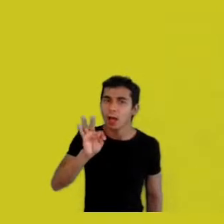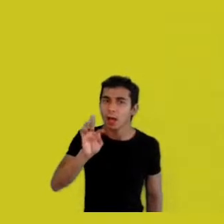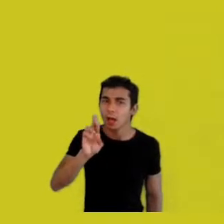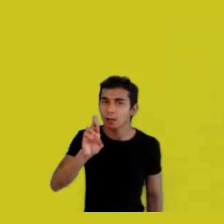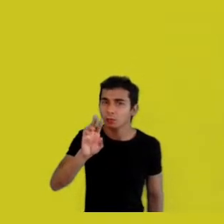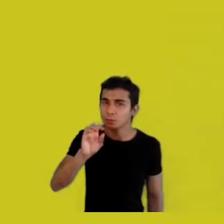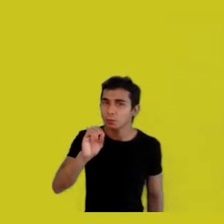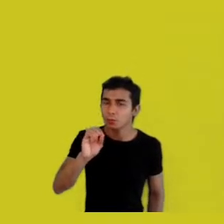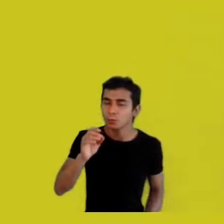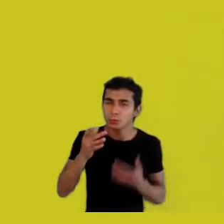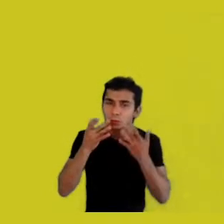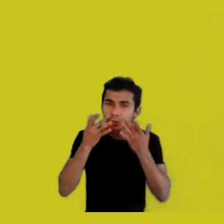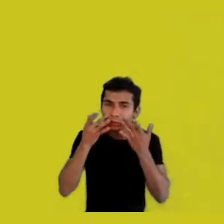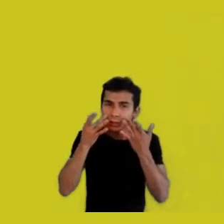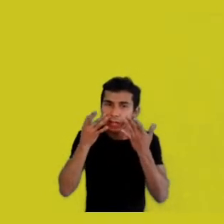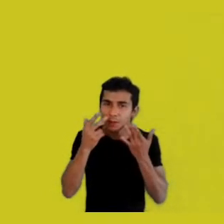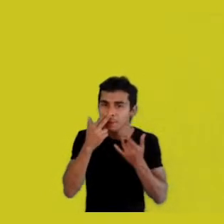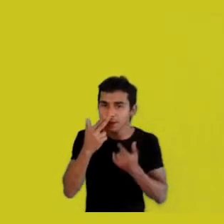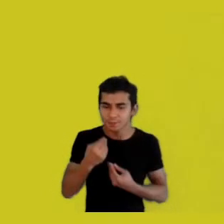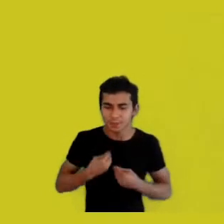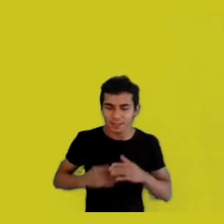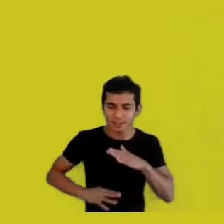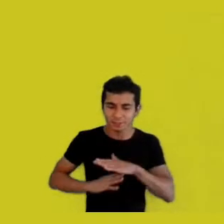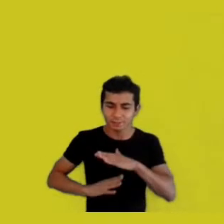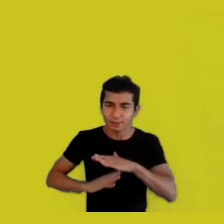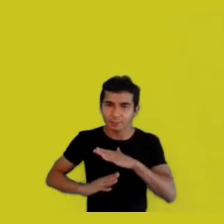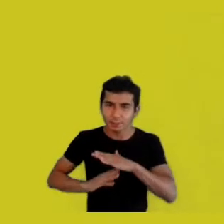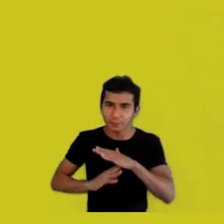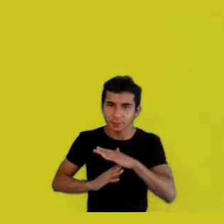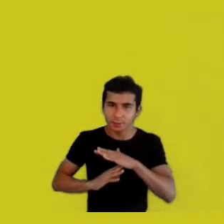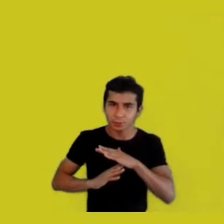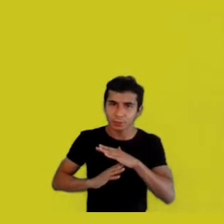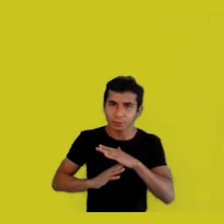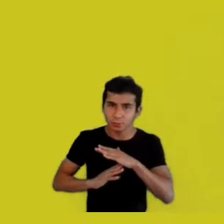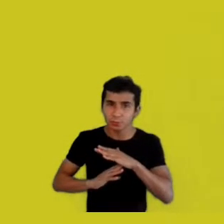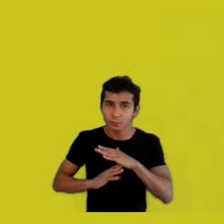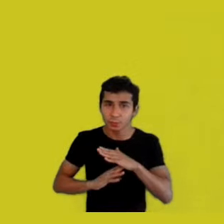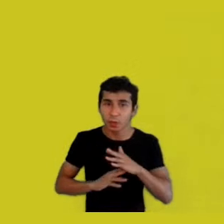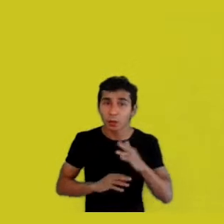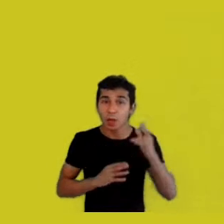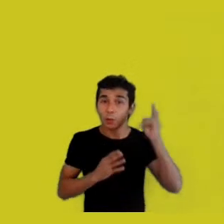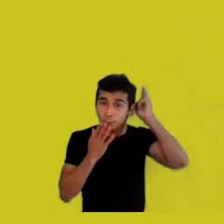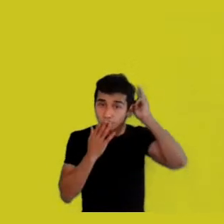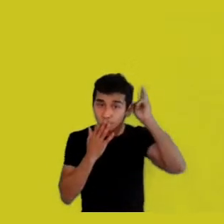So, when he answered with great self-assurance, like, “that’s it”.